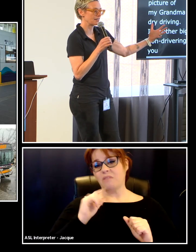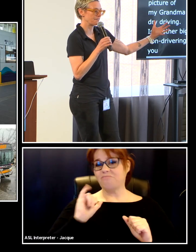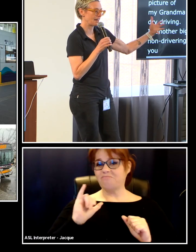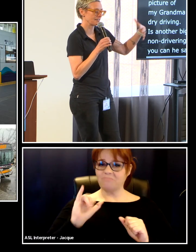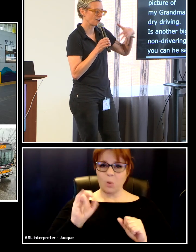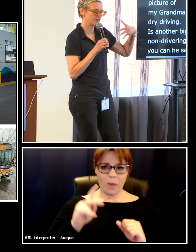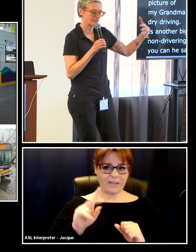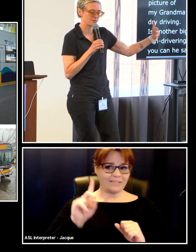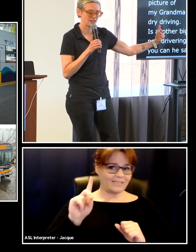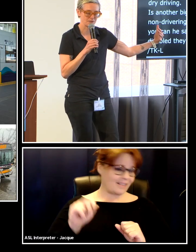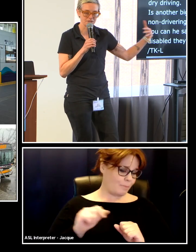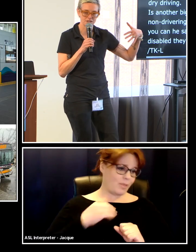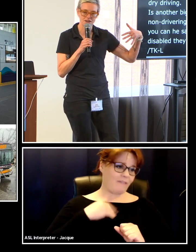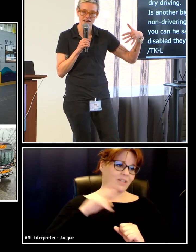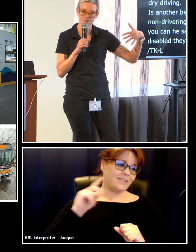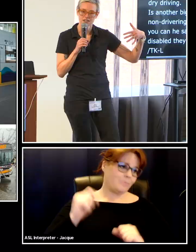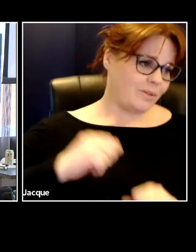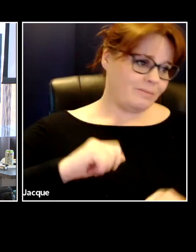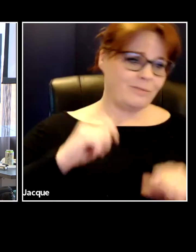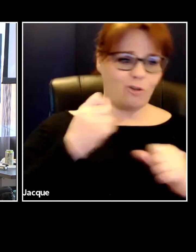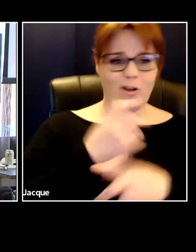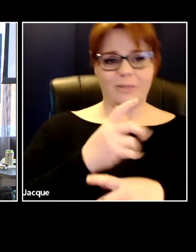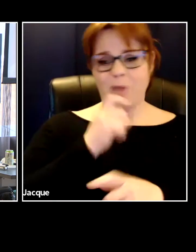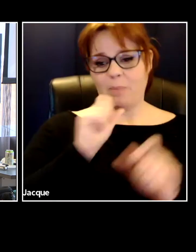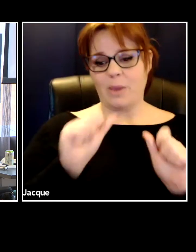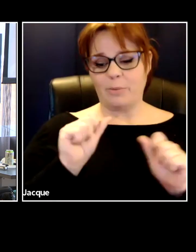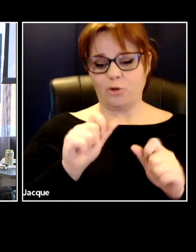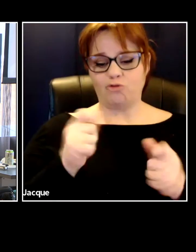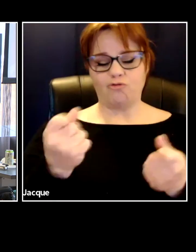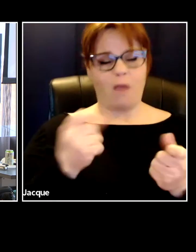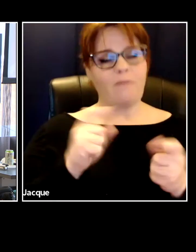they that is causing them not to be able to drive but they would not choose to self-identify as